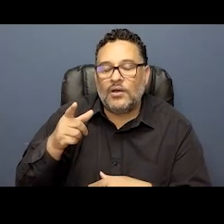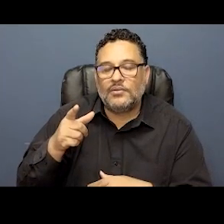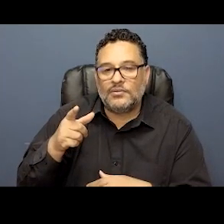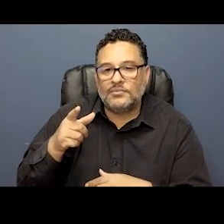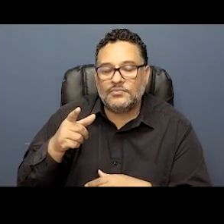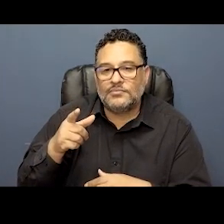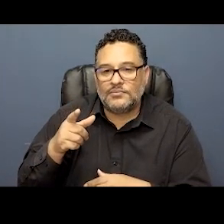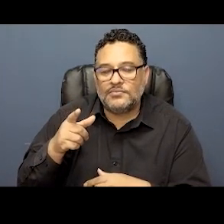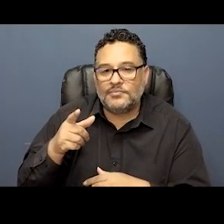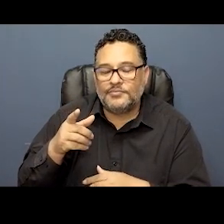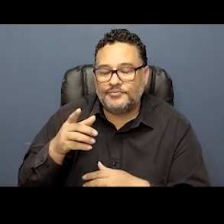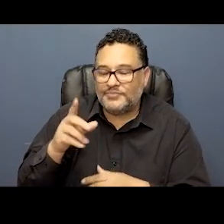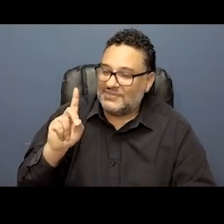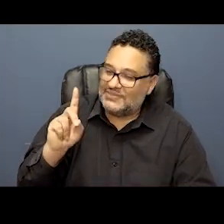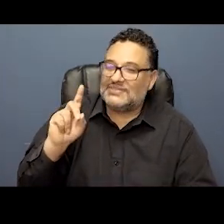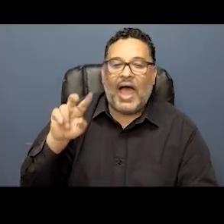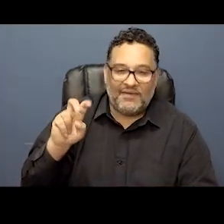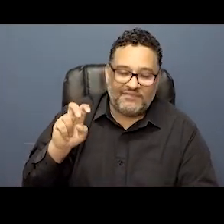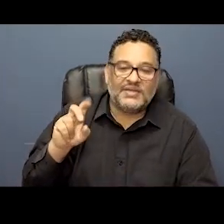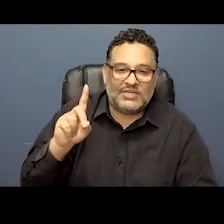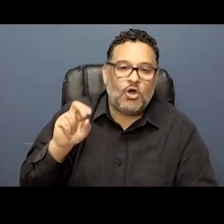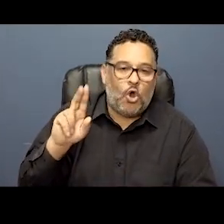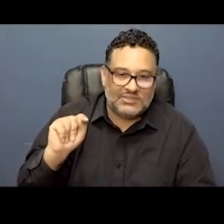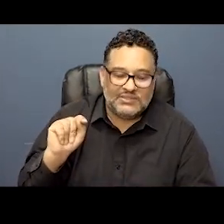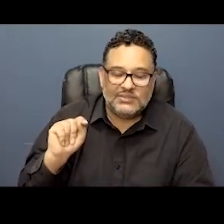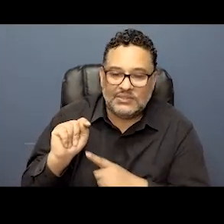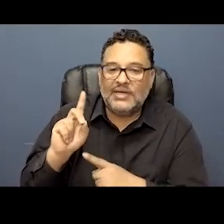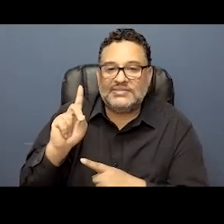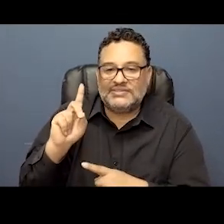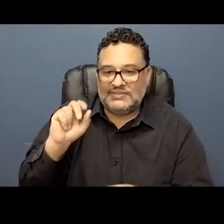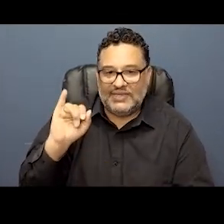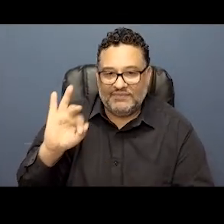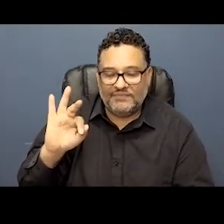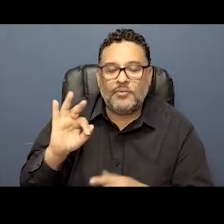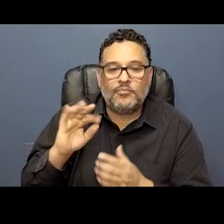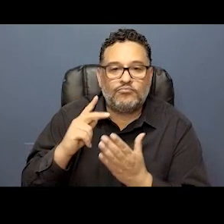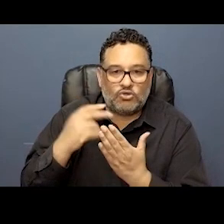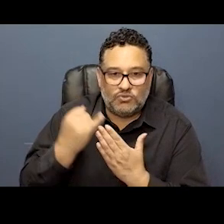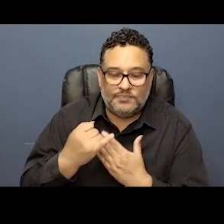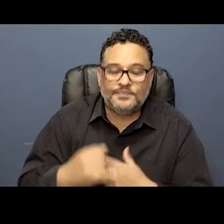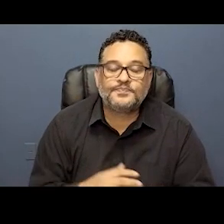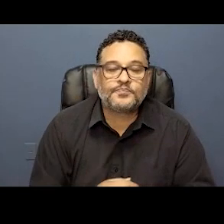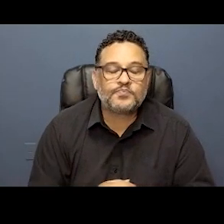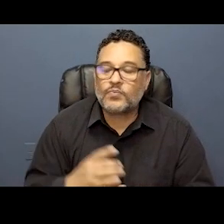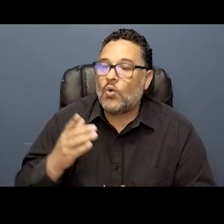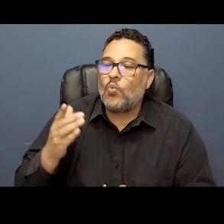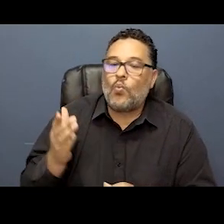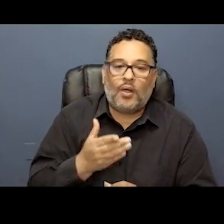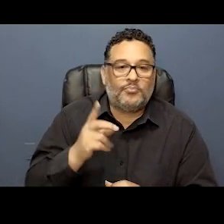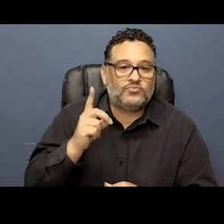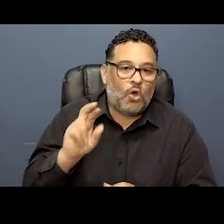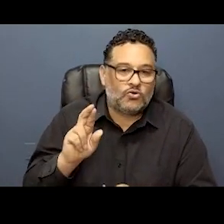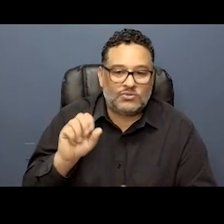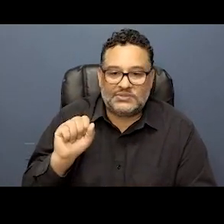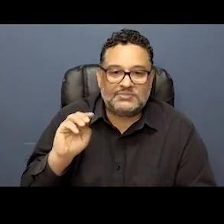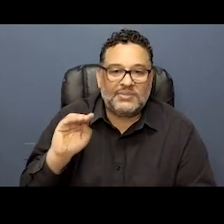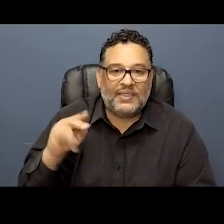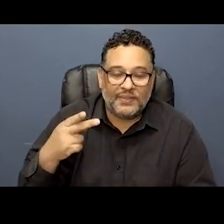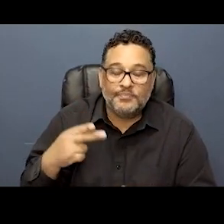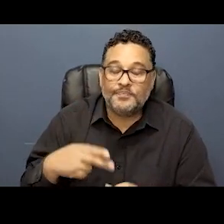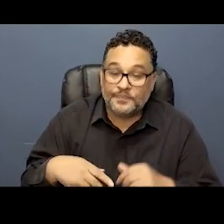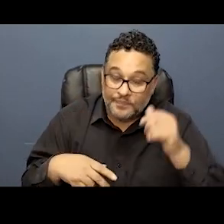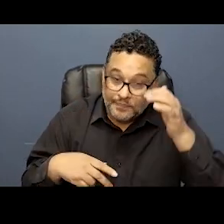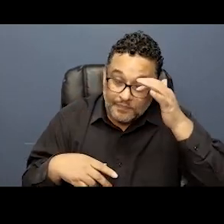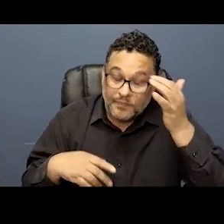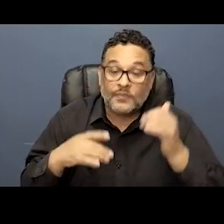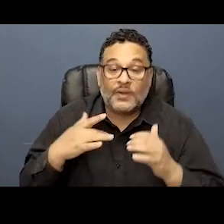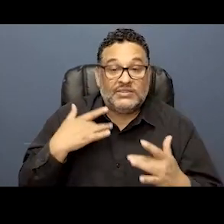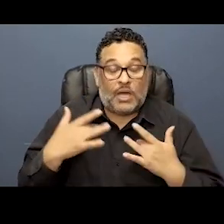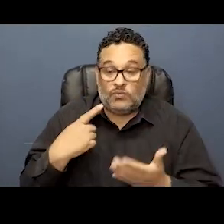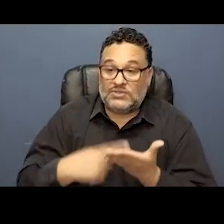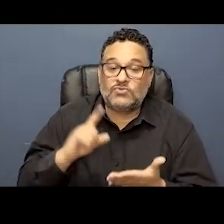Reality Technology, or DIVE-VRT, DIF project. Welcome Dr. Smith. We are excited to discuss